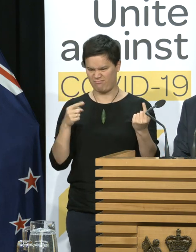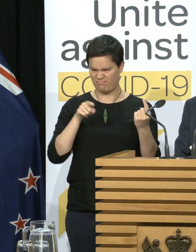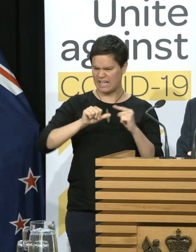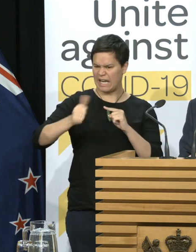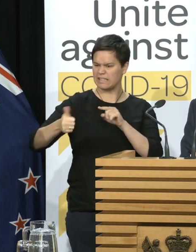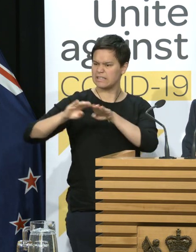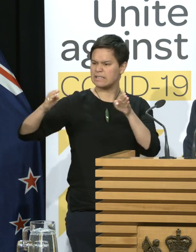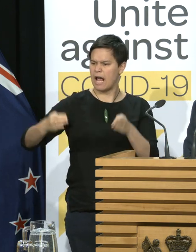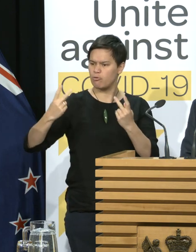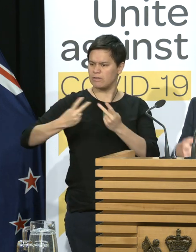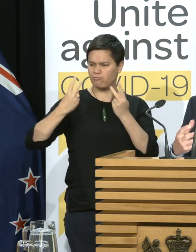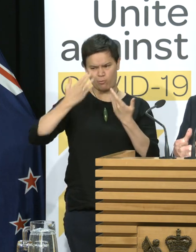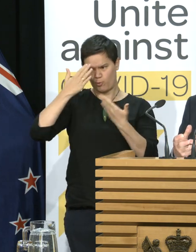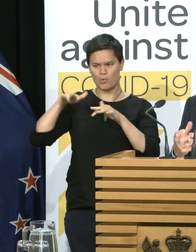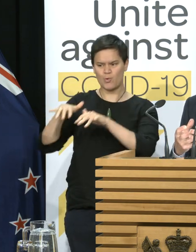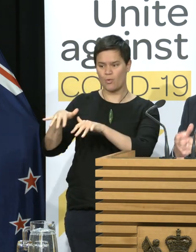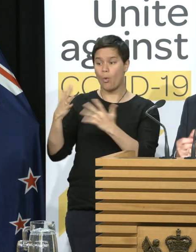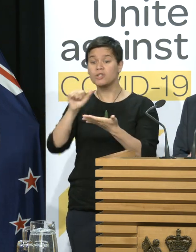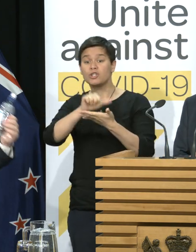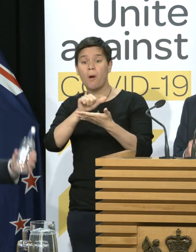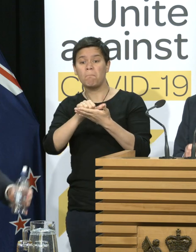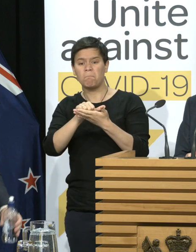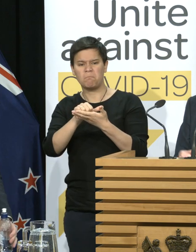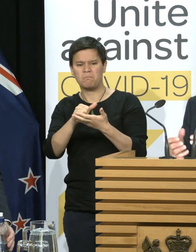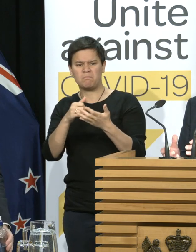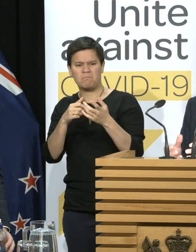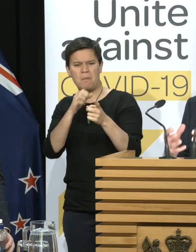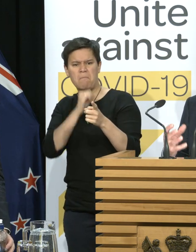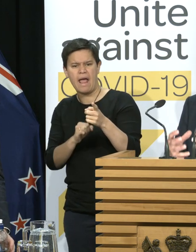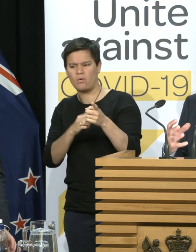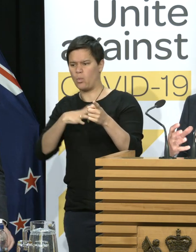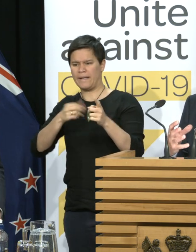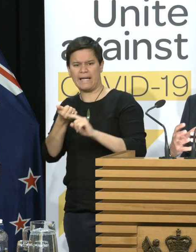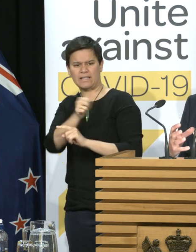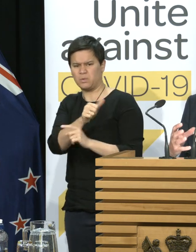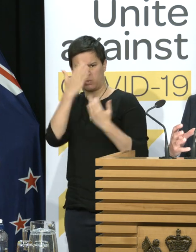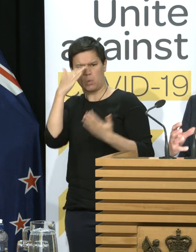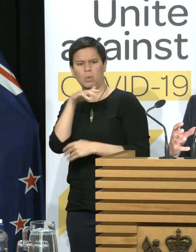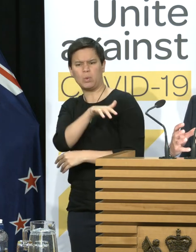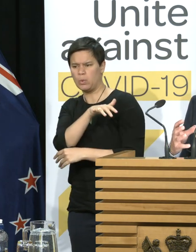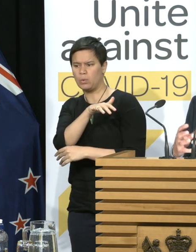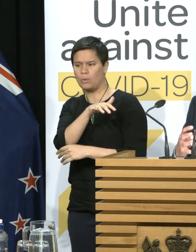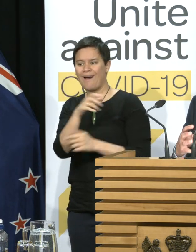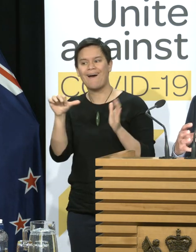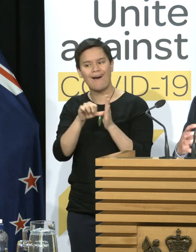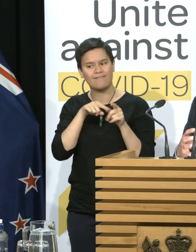in that venue at the same time. In the situation of a campground or an event, it's much easier to identify, of course,